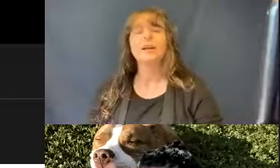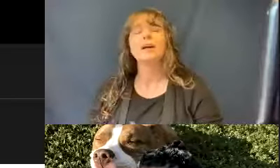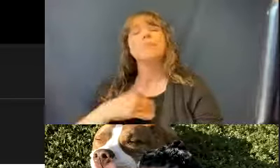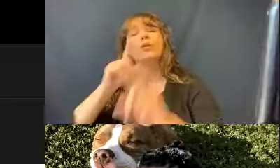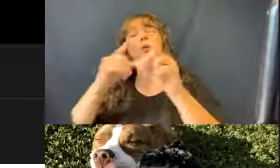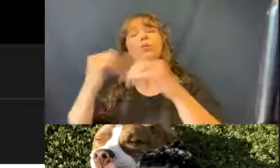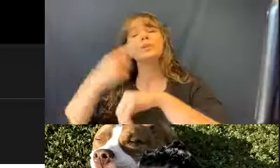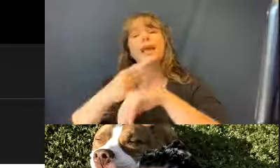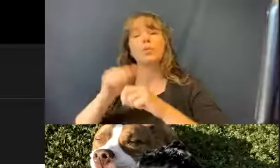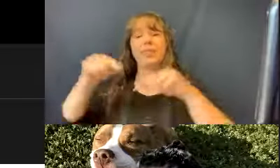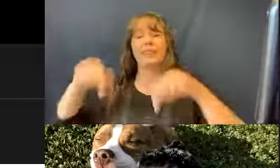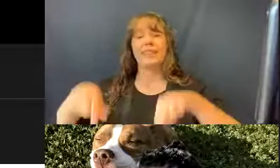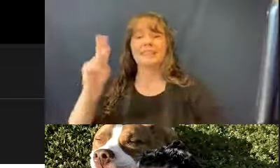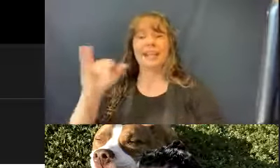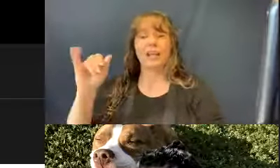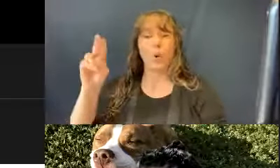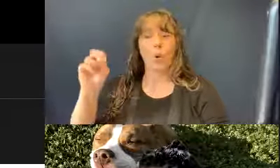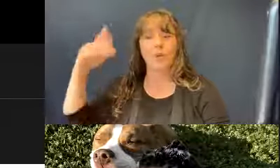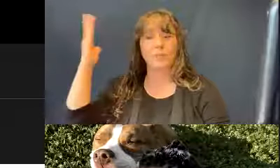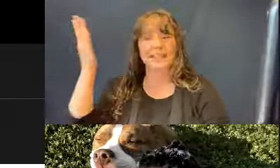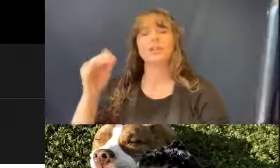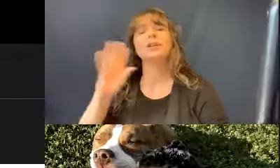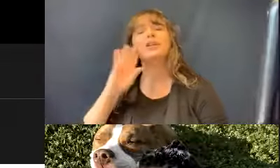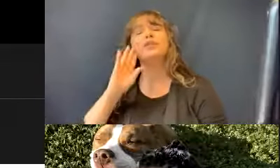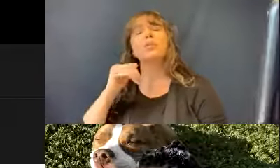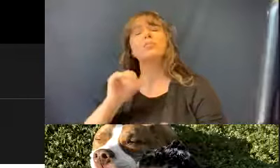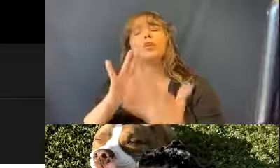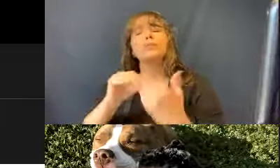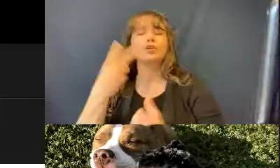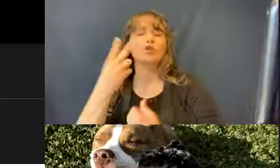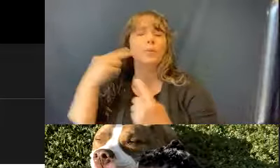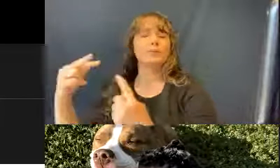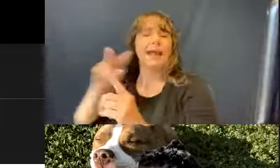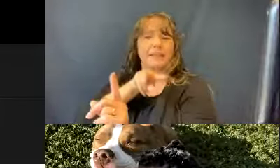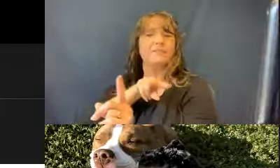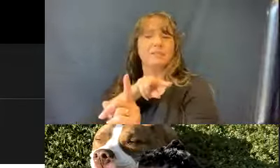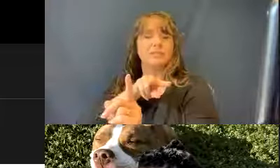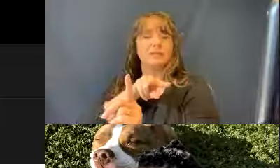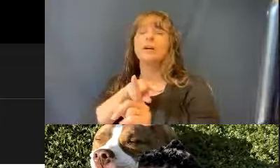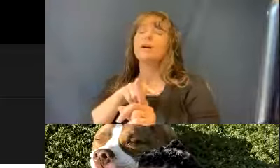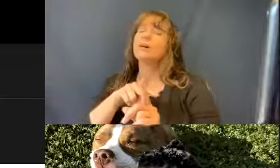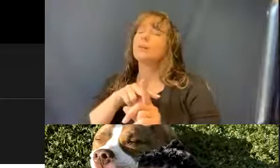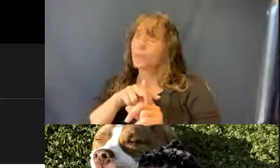keynote is to approach this from two perspectives. Pretty much every veterinarian out there is